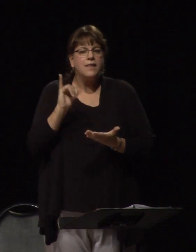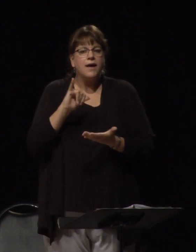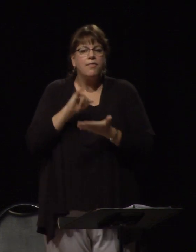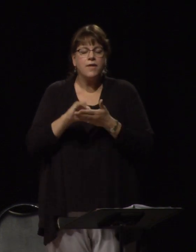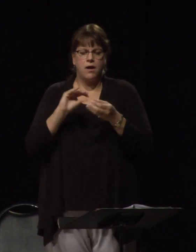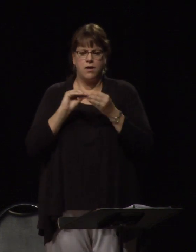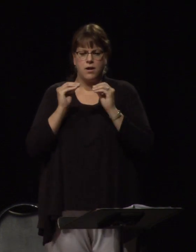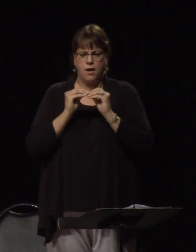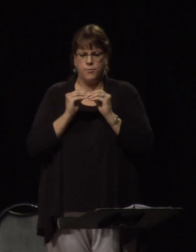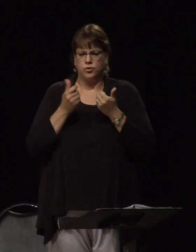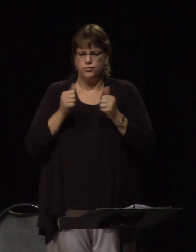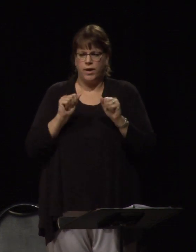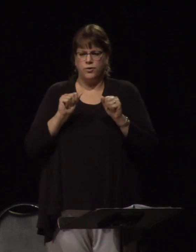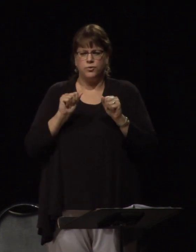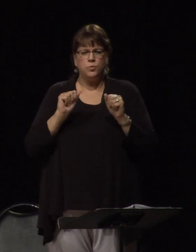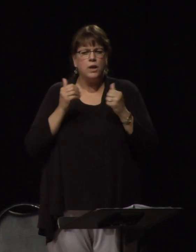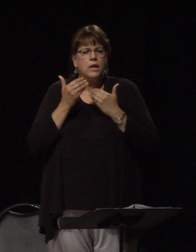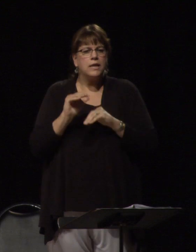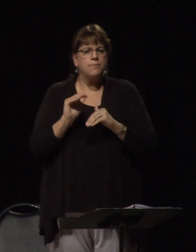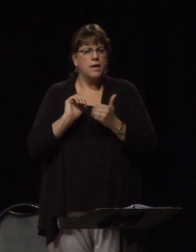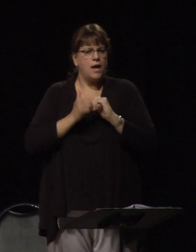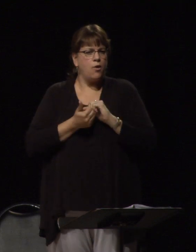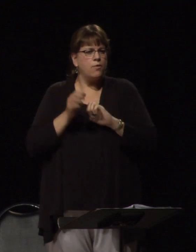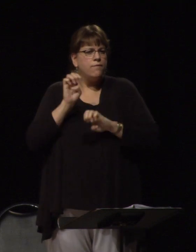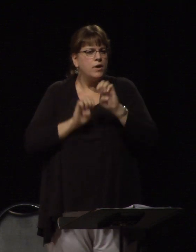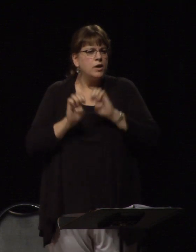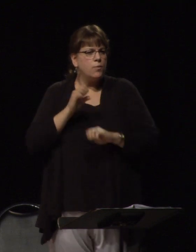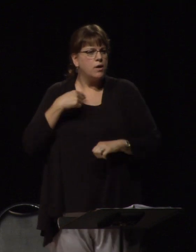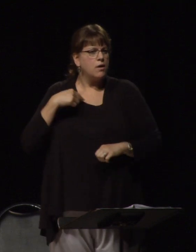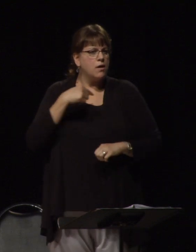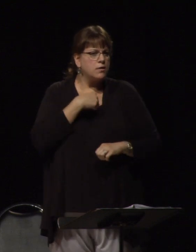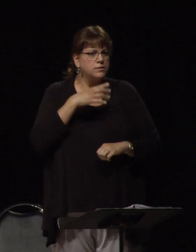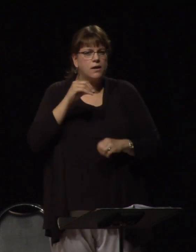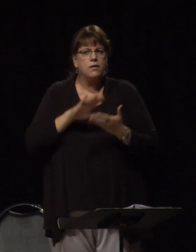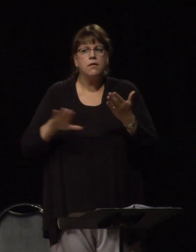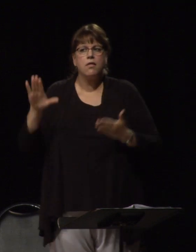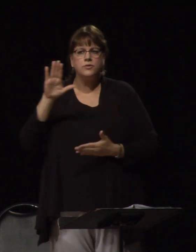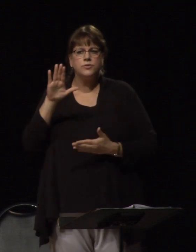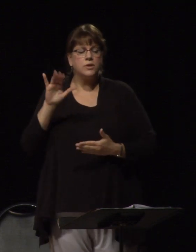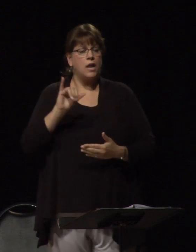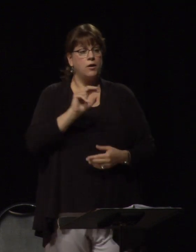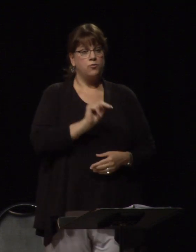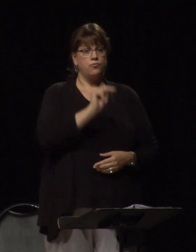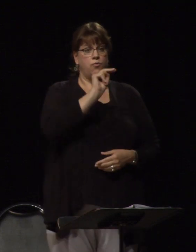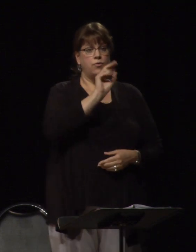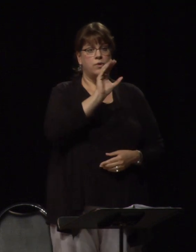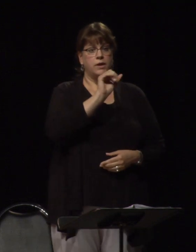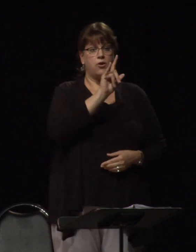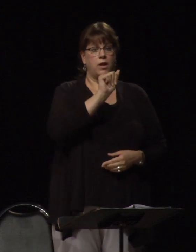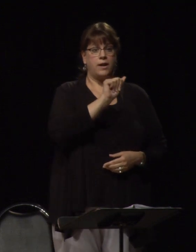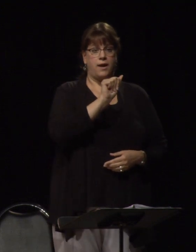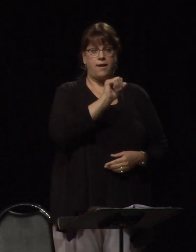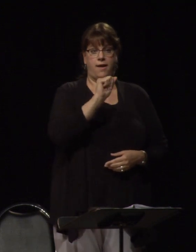EVALUATION FILTER. WHY NORTH CAROLINA A&T SHOULD BE COMPARED TO PRINCETON IS A